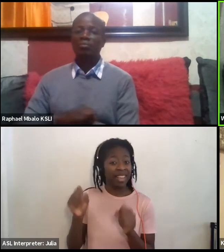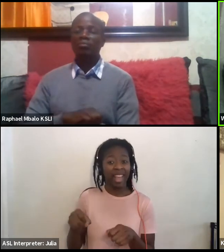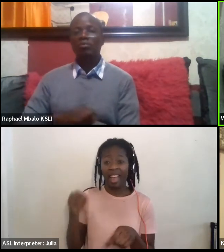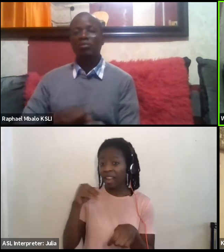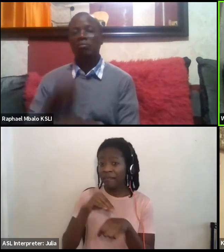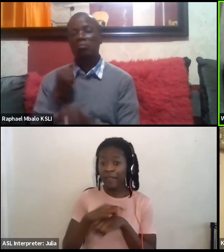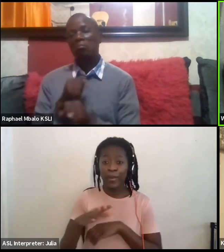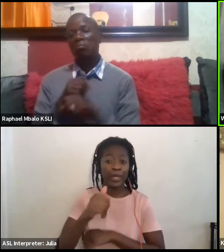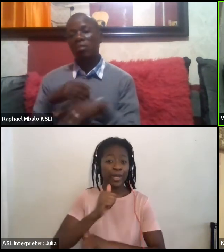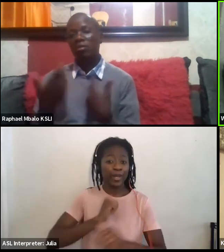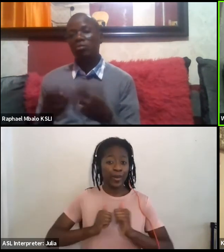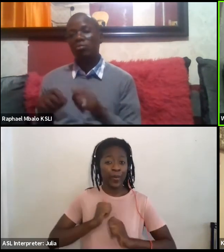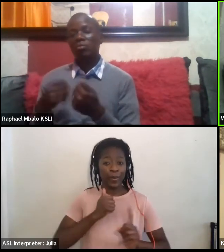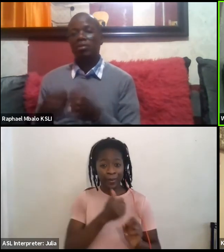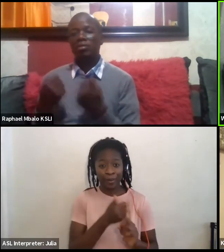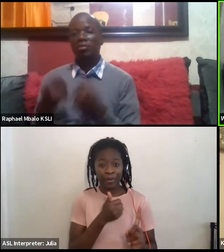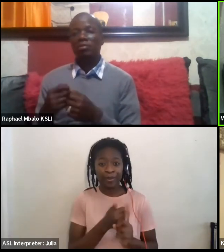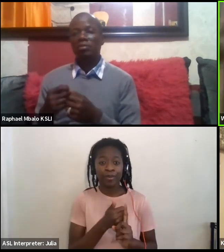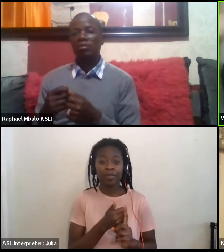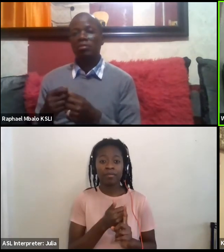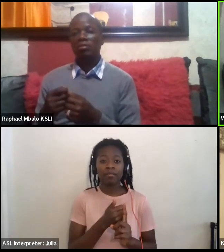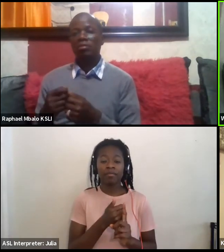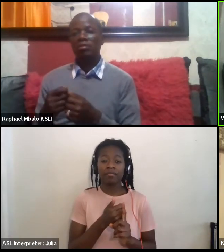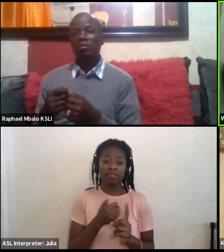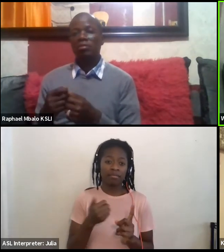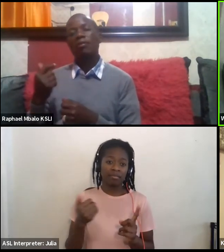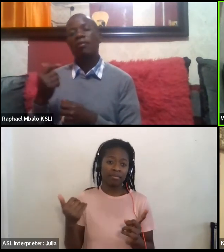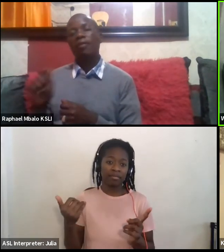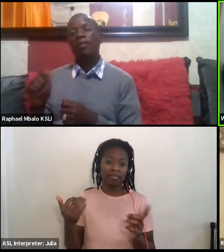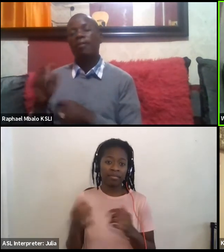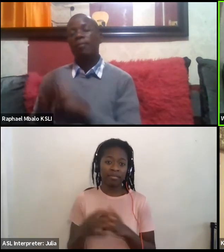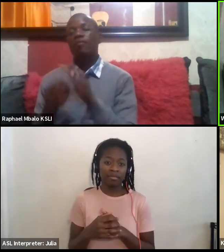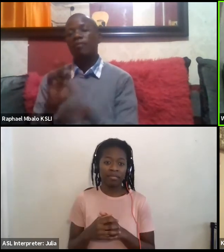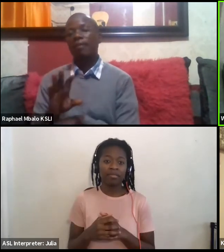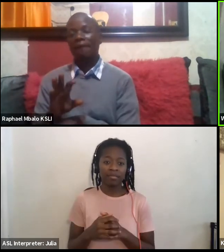Or past the show, the post production basically.